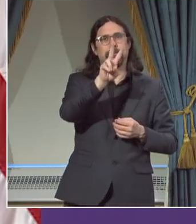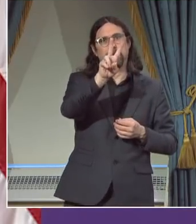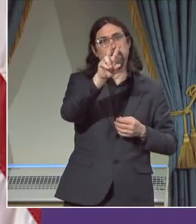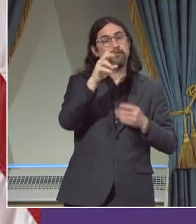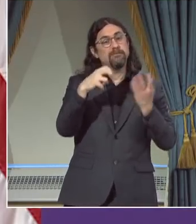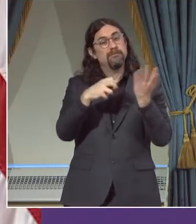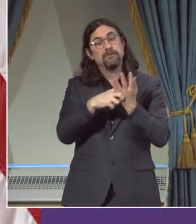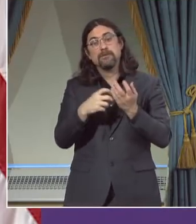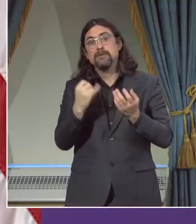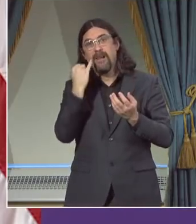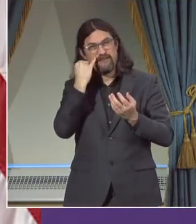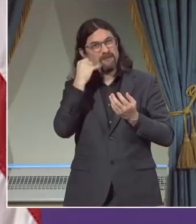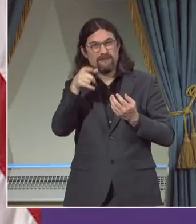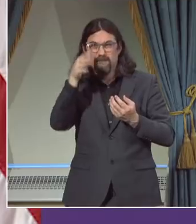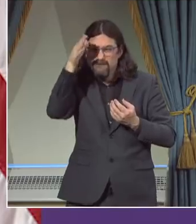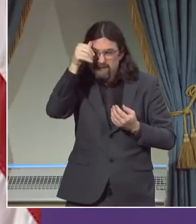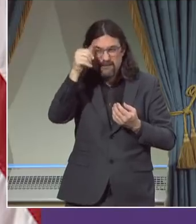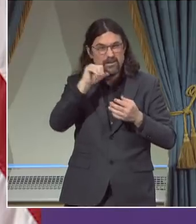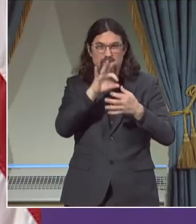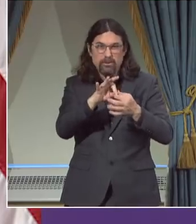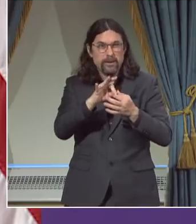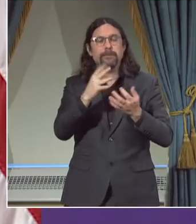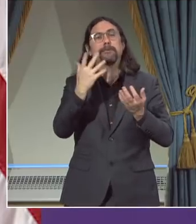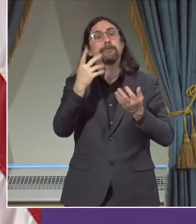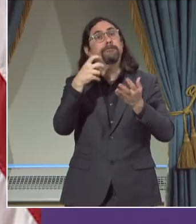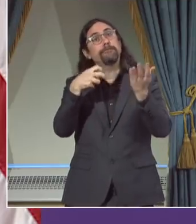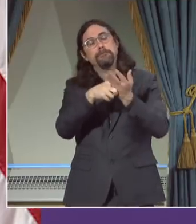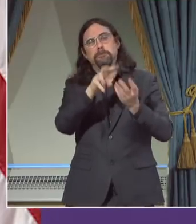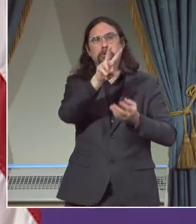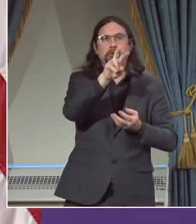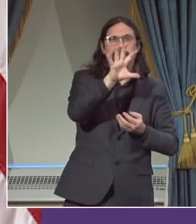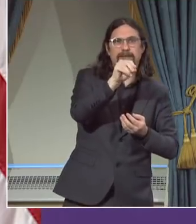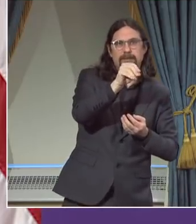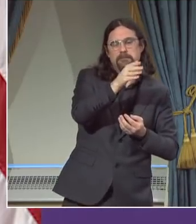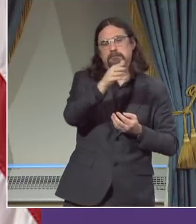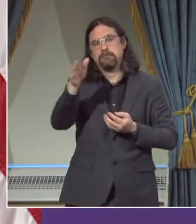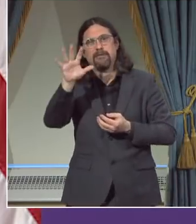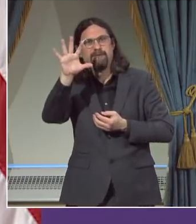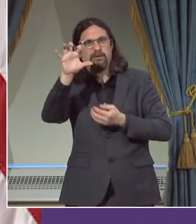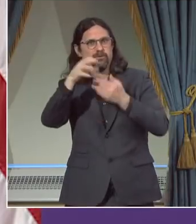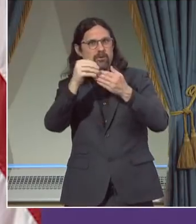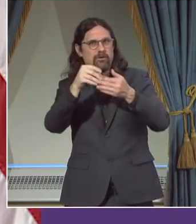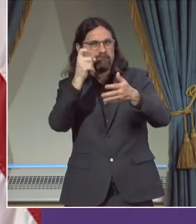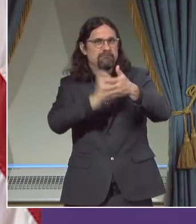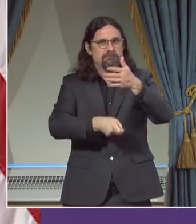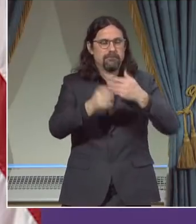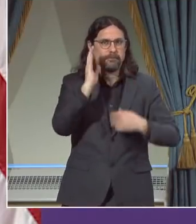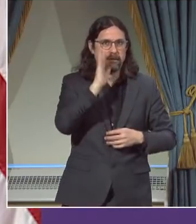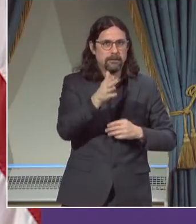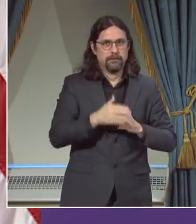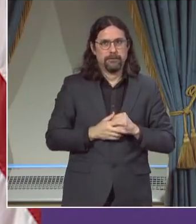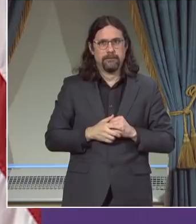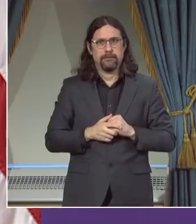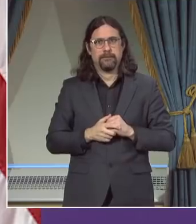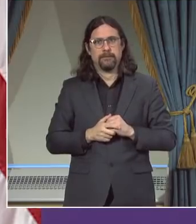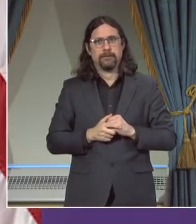WILL BE A VILOATONIS UMOMNS THAT WILL BE PROVIDED. I DON'T WANT TO SE TEHAT HAPPEN, AARON. I WANT TO LET ALL NEW YORKERS KNOW